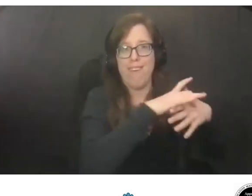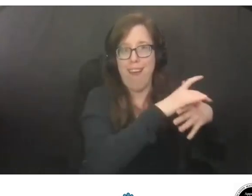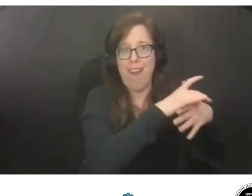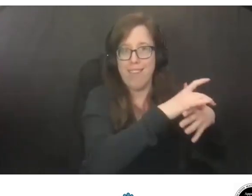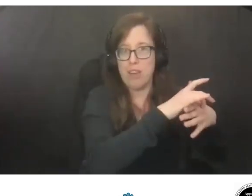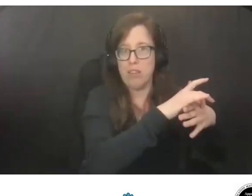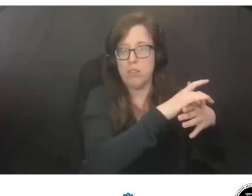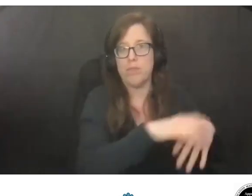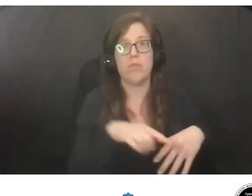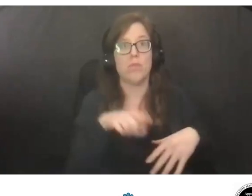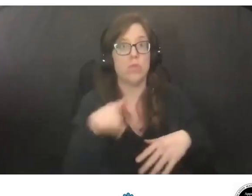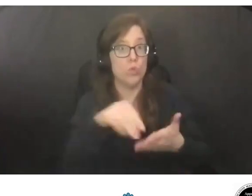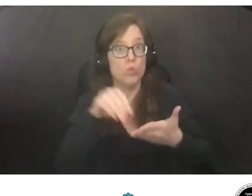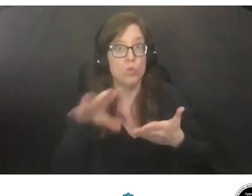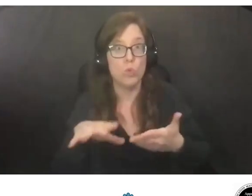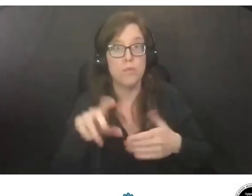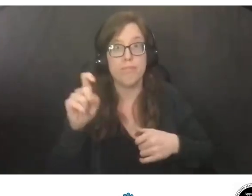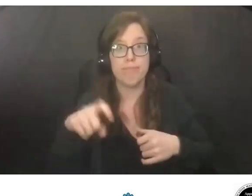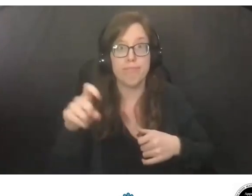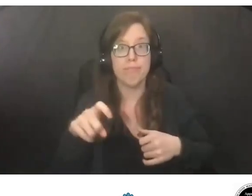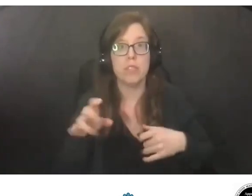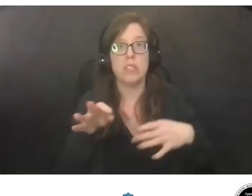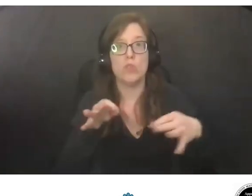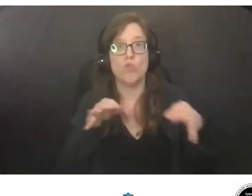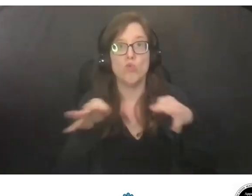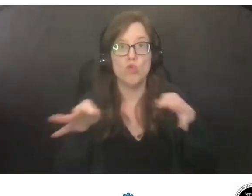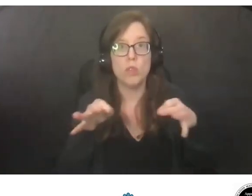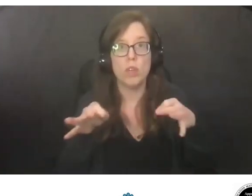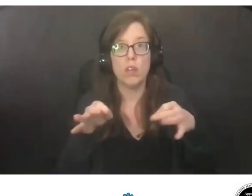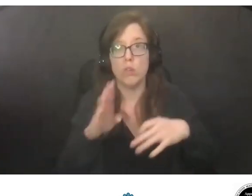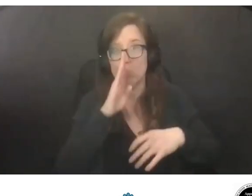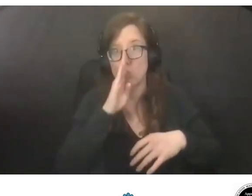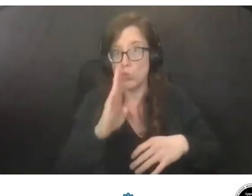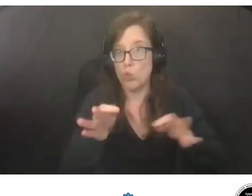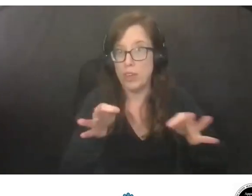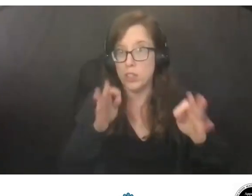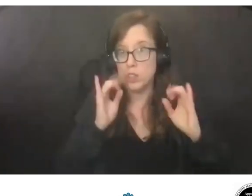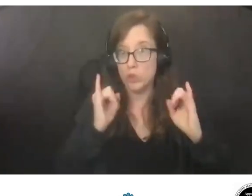Does the student require a description and direct instruction